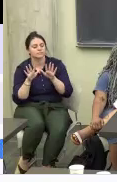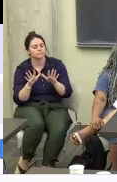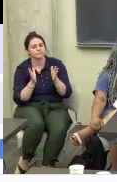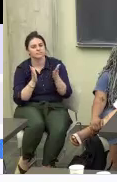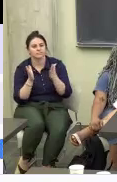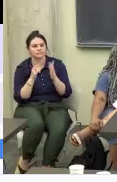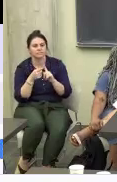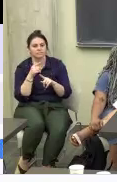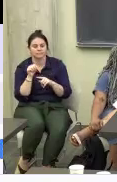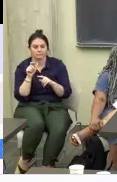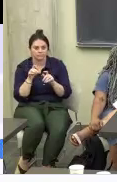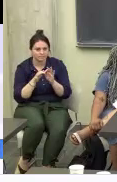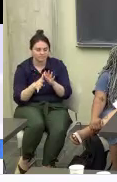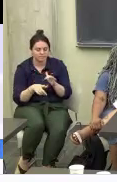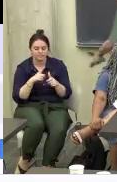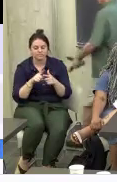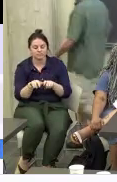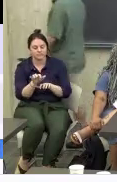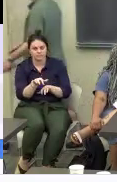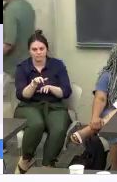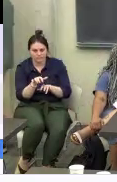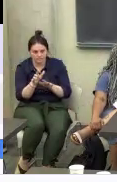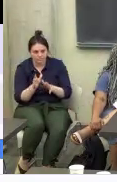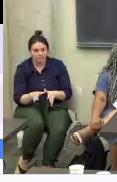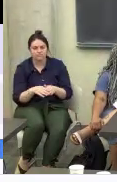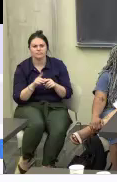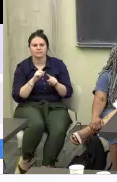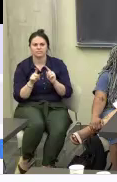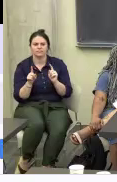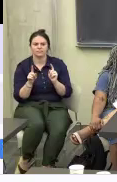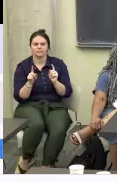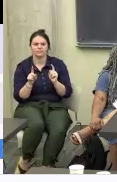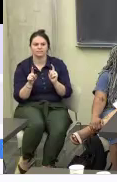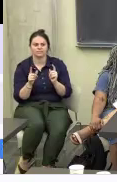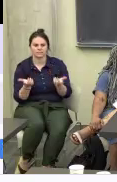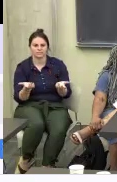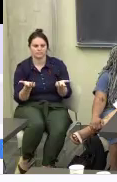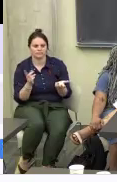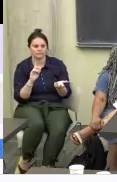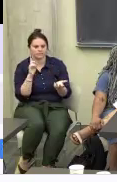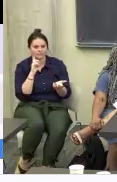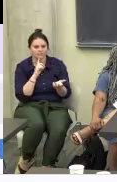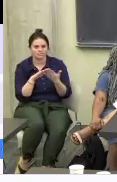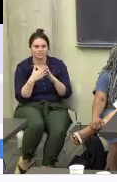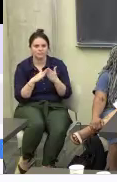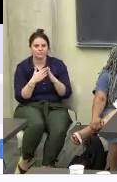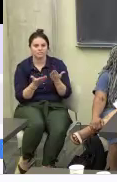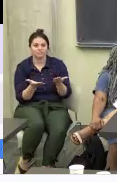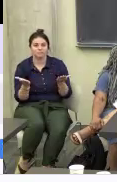ASL interpreters and captionists. But where is… the deaf community.